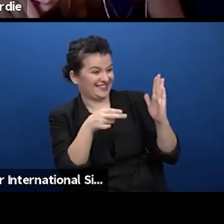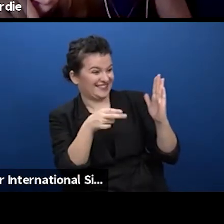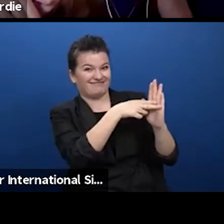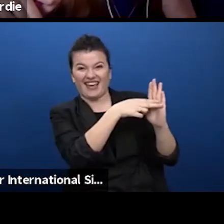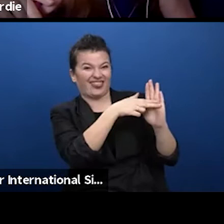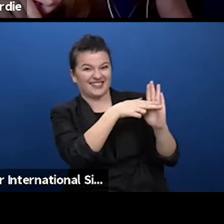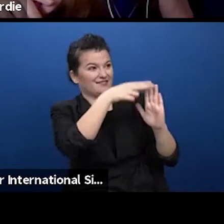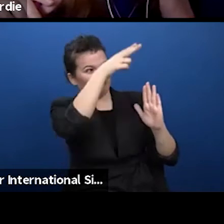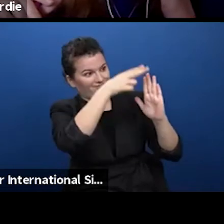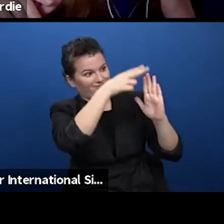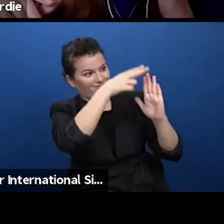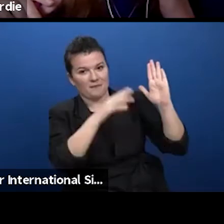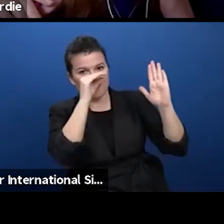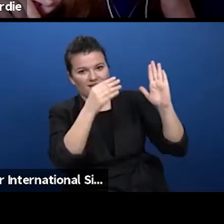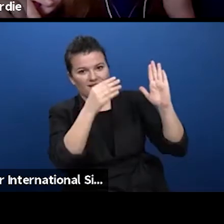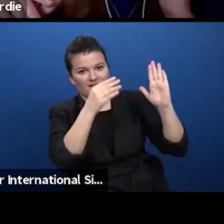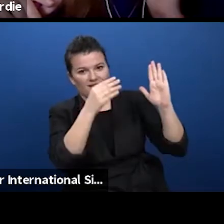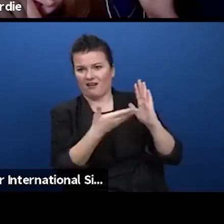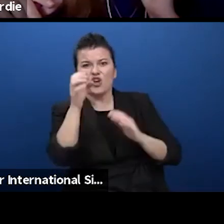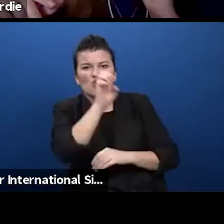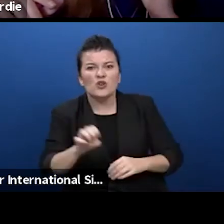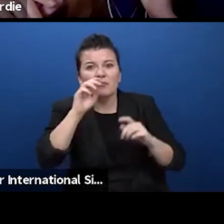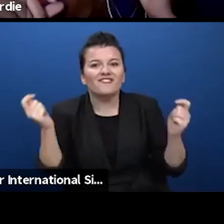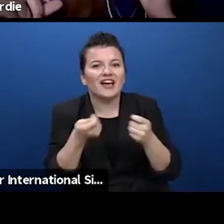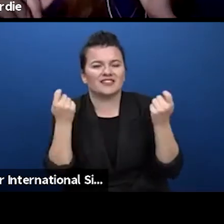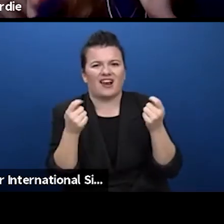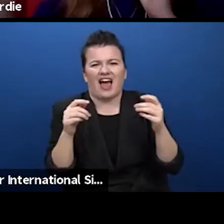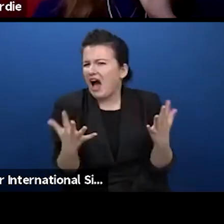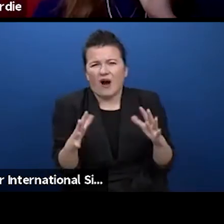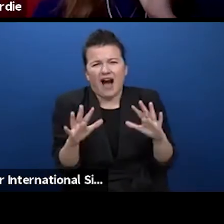how can it still happen you know. How this can still happen. For me it's absurd, it's like you